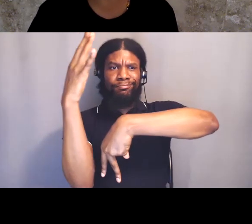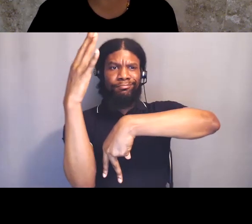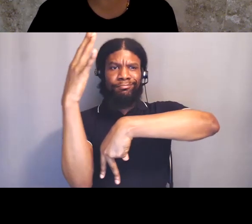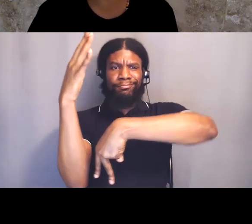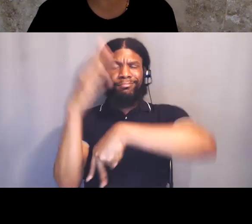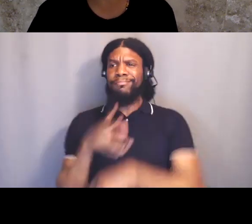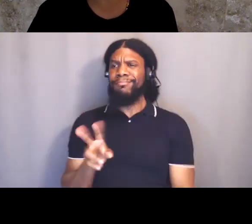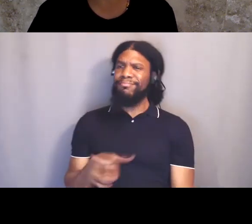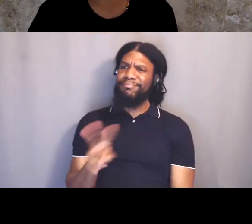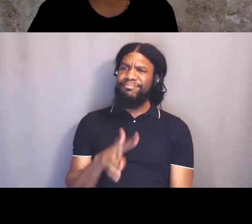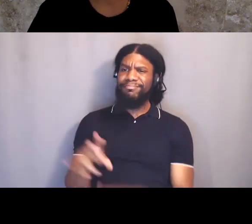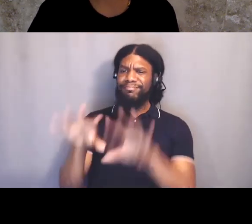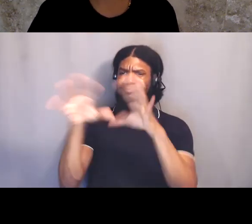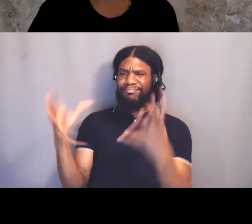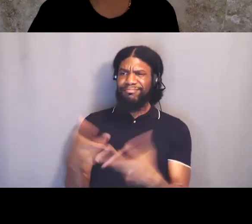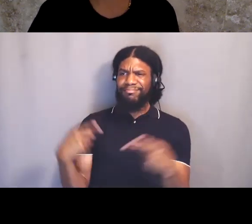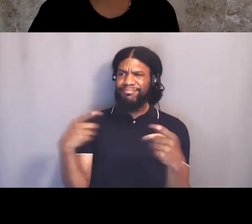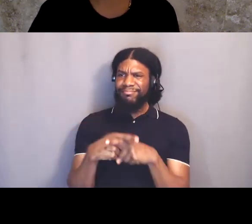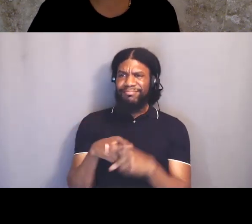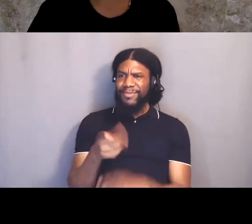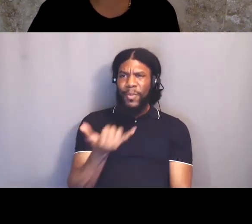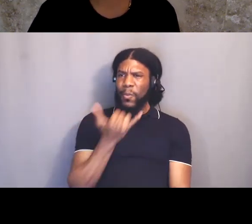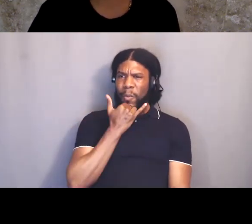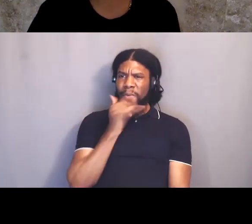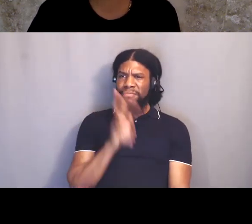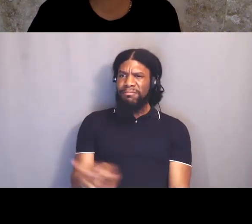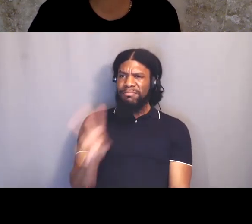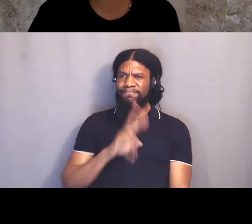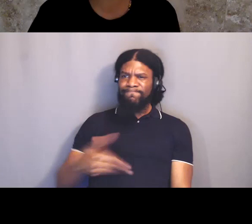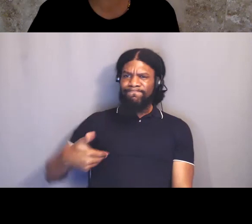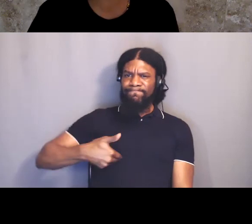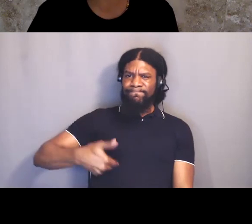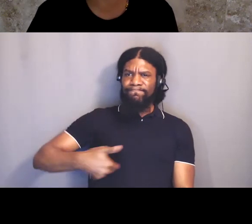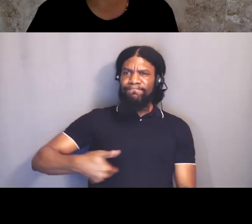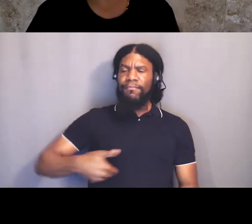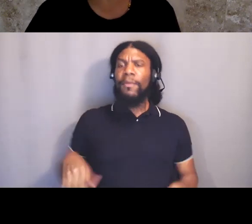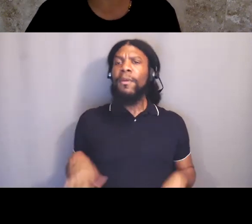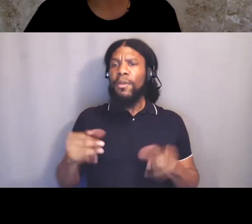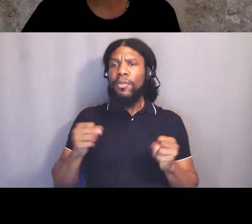that justice hasn't been even pushed for, in the case of Mikayla Miller.